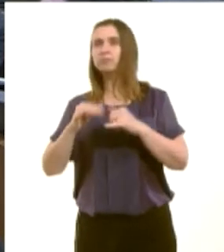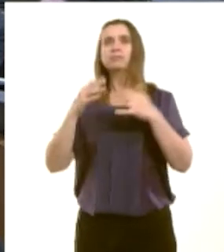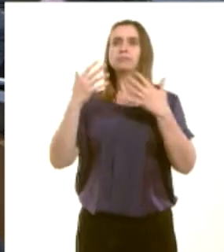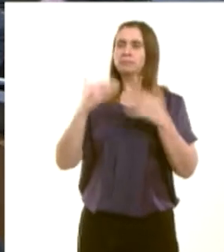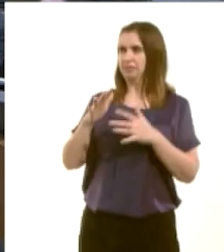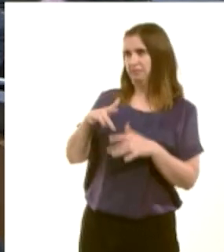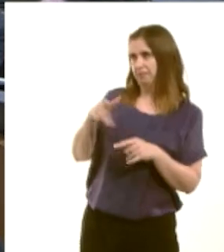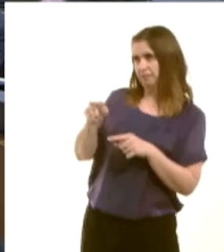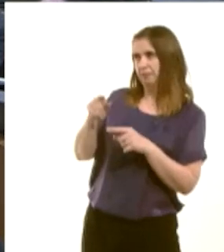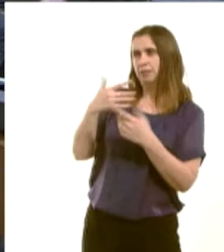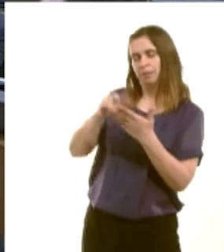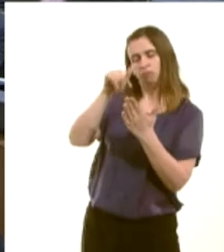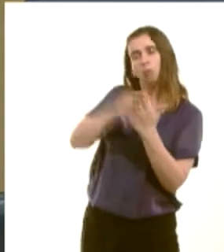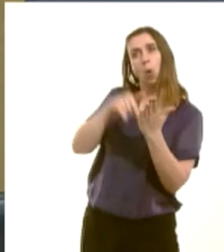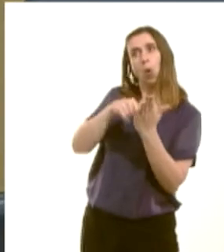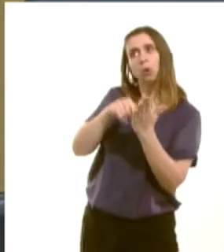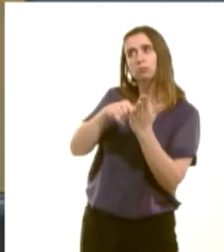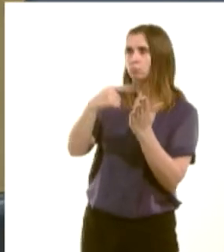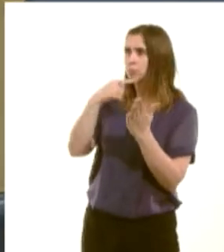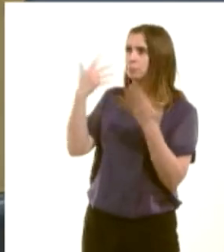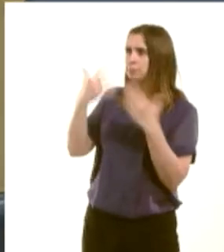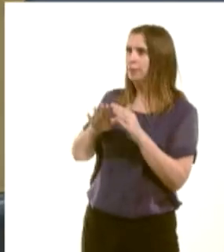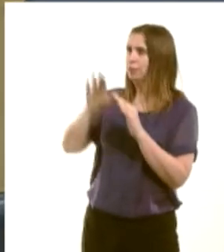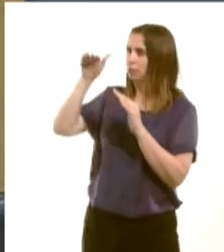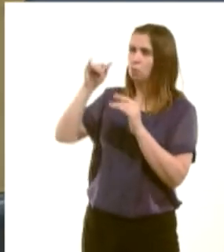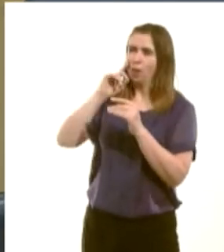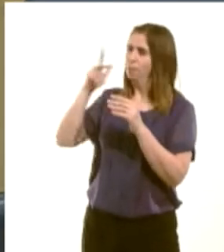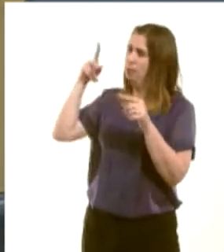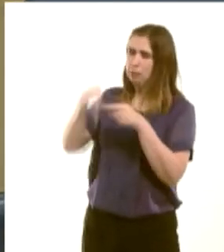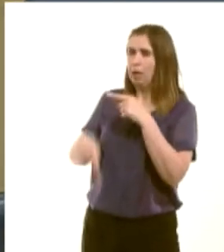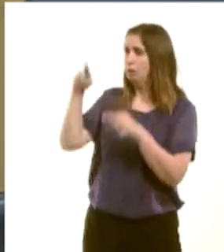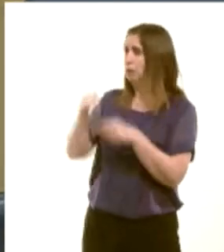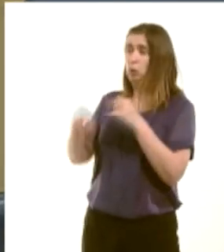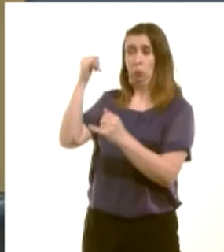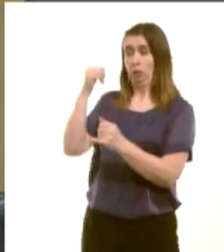of deep cuts, a much sharper squeeze on spending than anything we've seen over the past year,